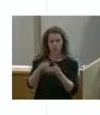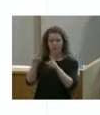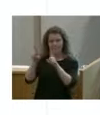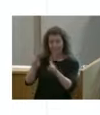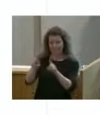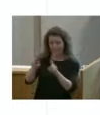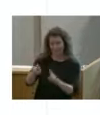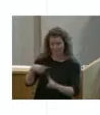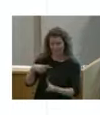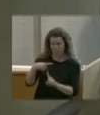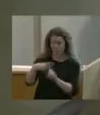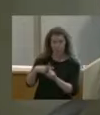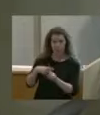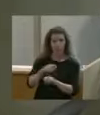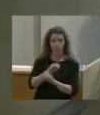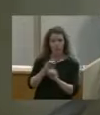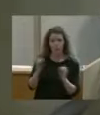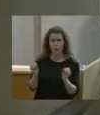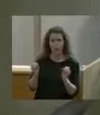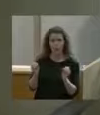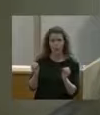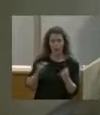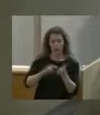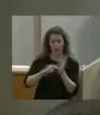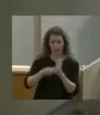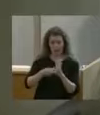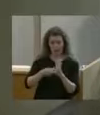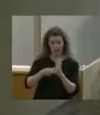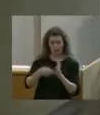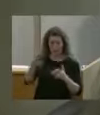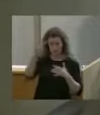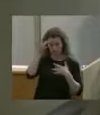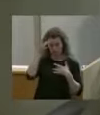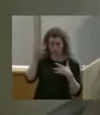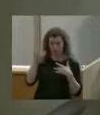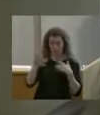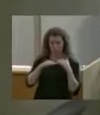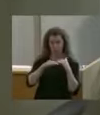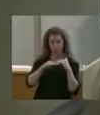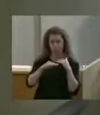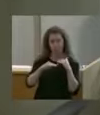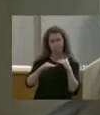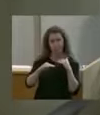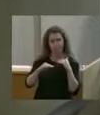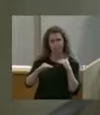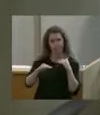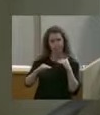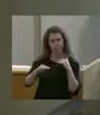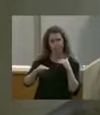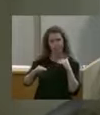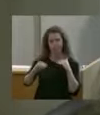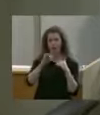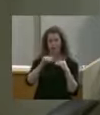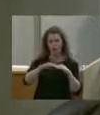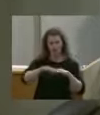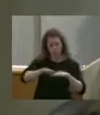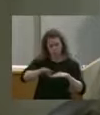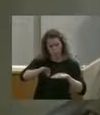us, I suppose, of the spread of the virus in Humboldt County, has been flat or pretty flat for a long time. So, it's hard to sort of intuitively